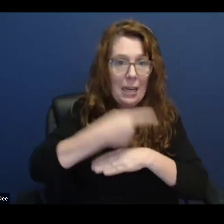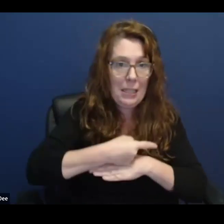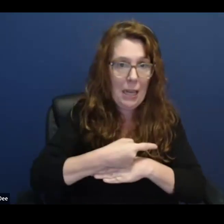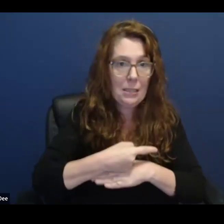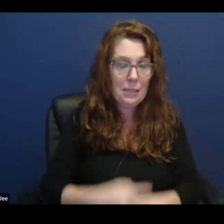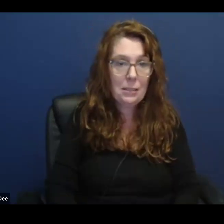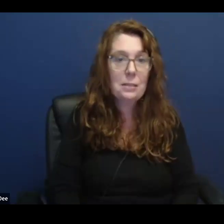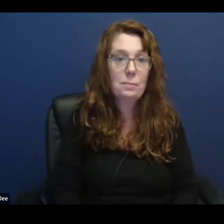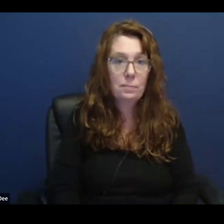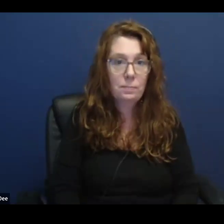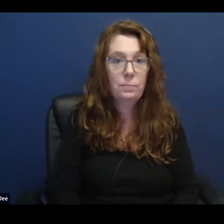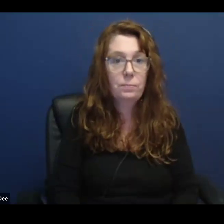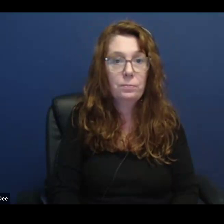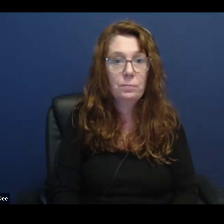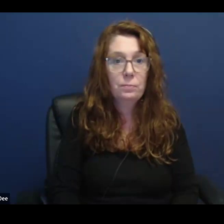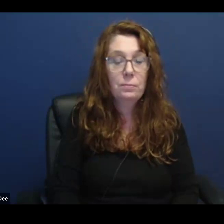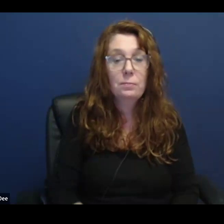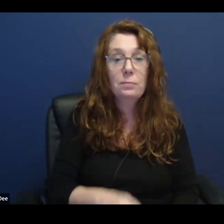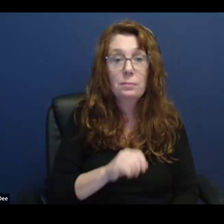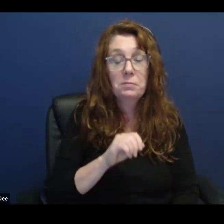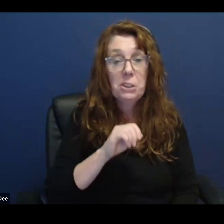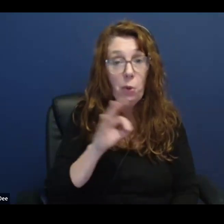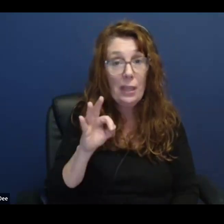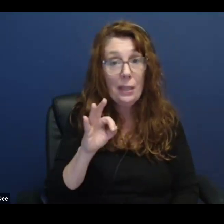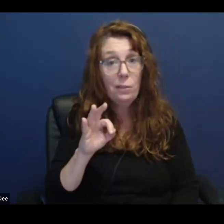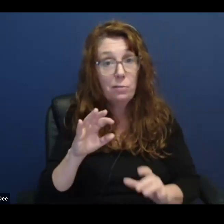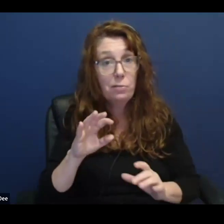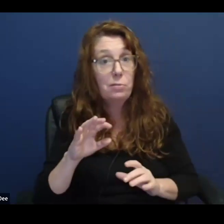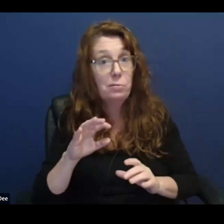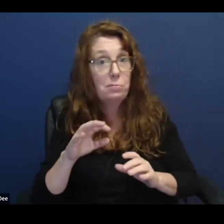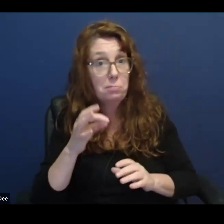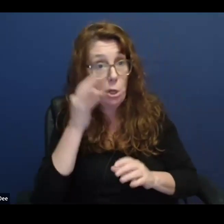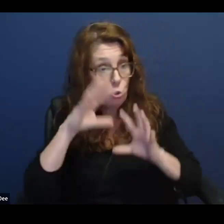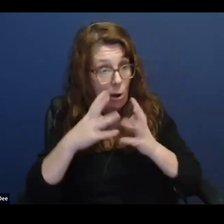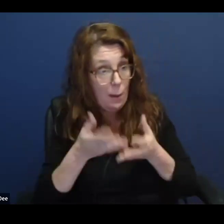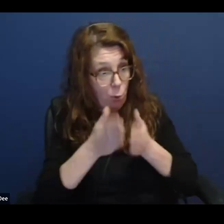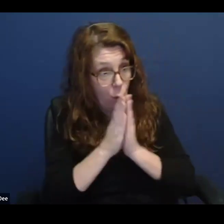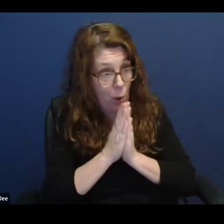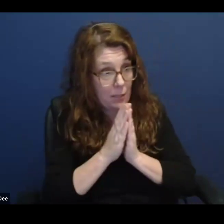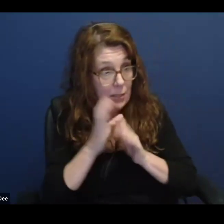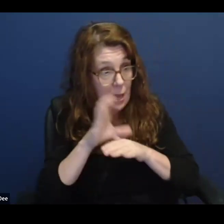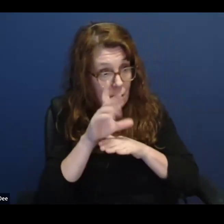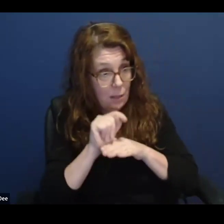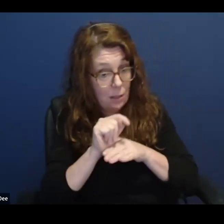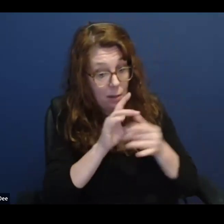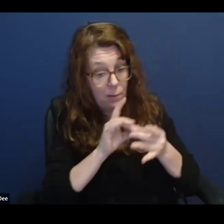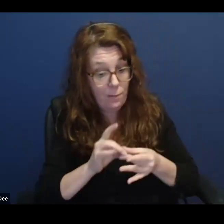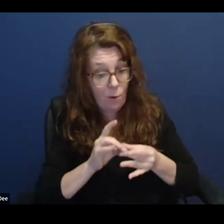So, if a Tribe had made a request for consultation on cultural items, for example,